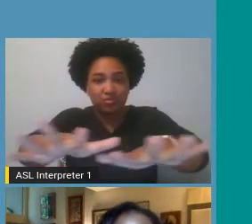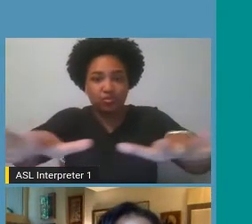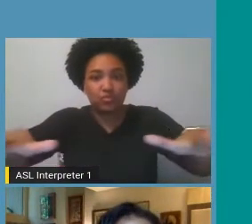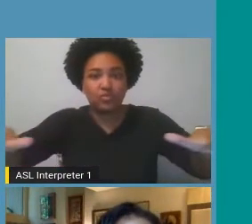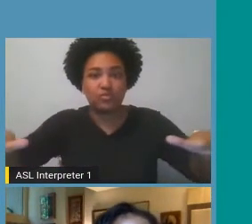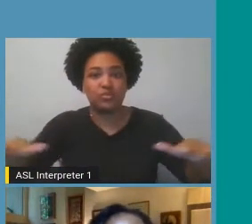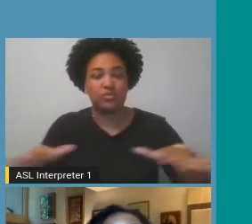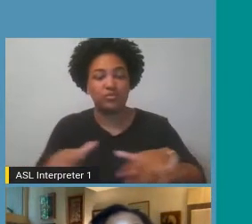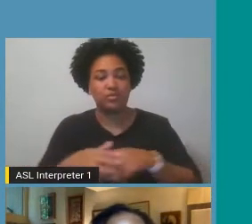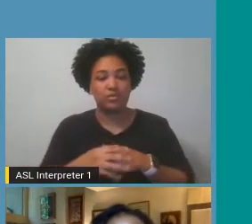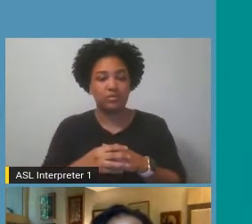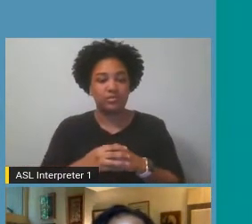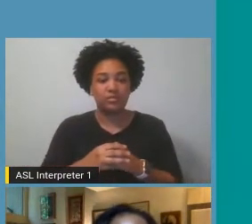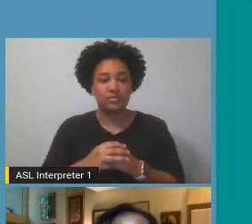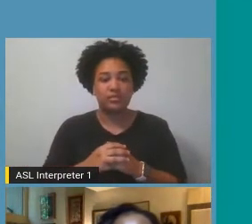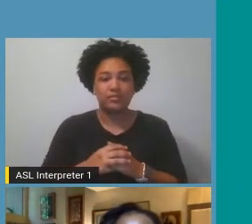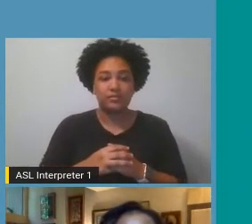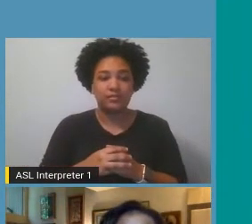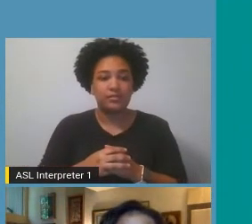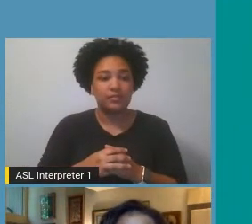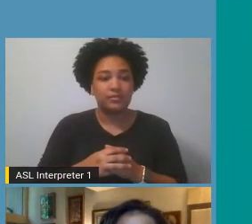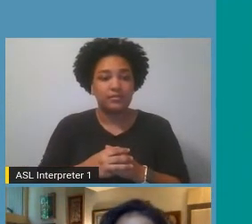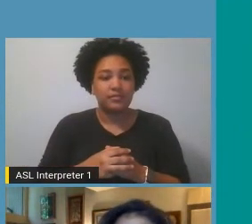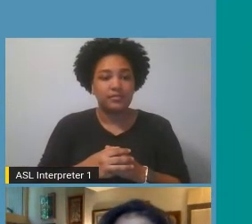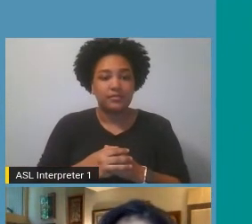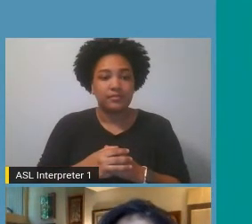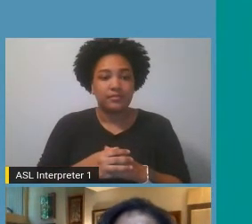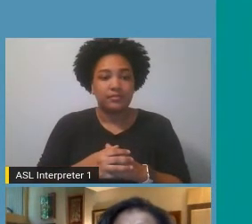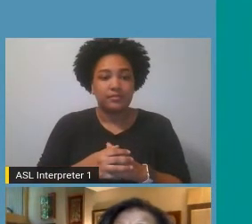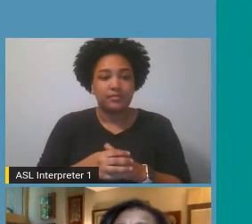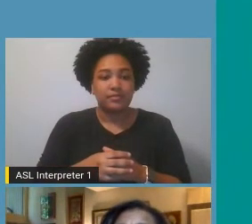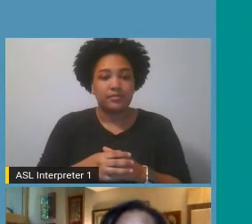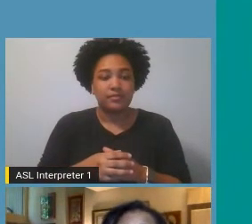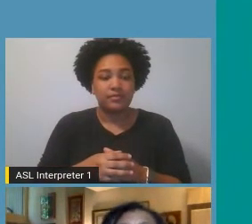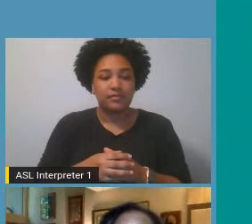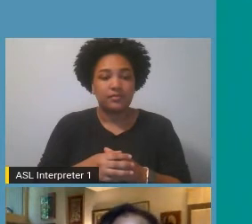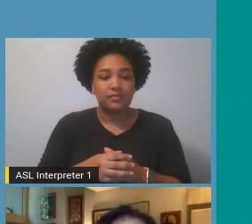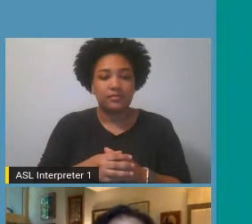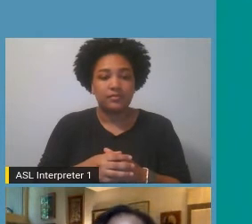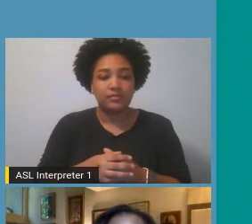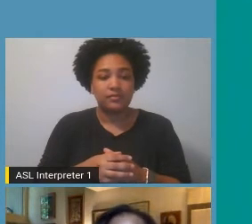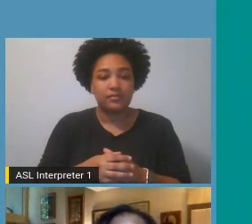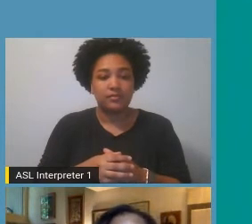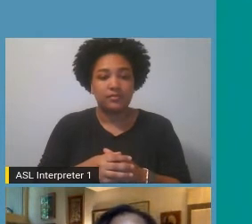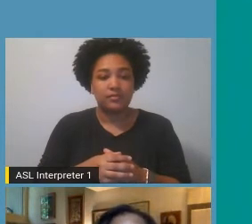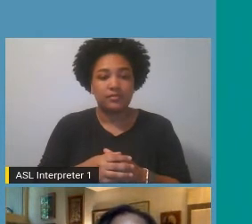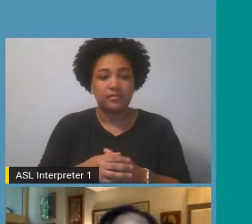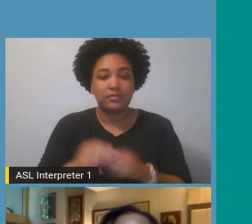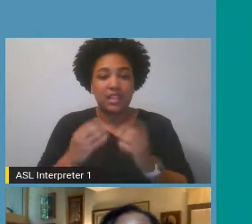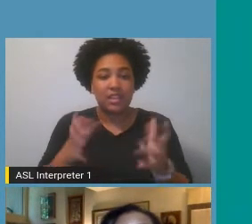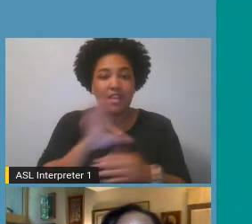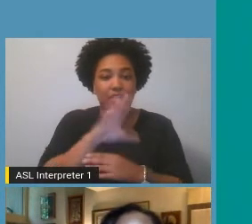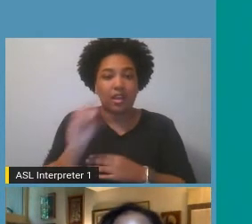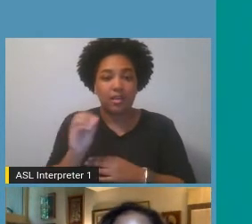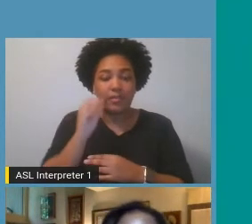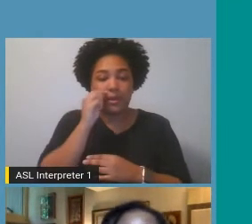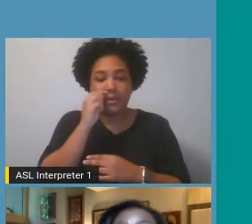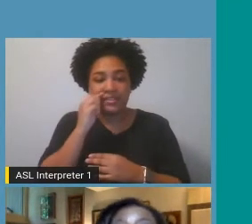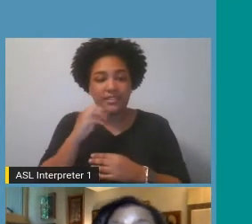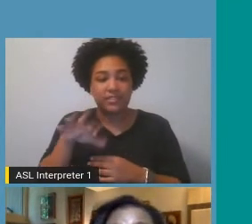stepped forward with the Ford foundation, they pooled resources and the collections were sold